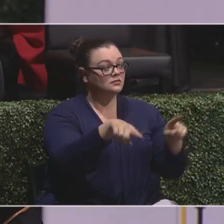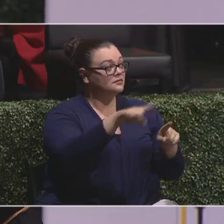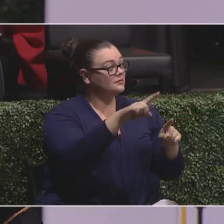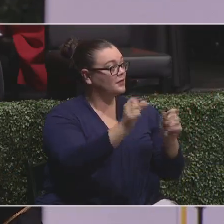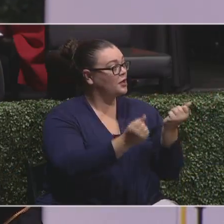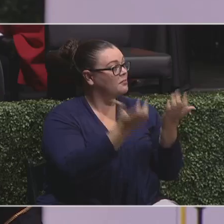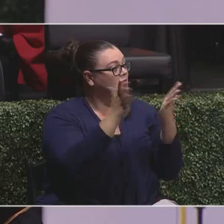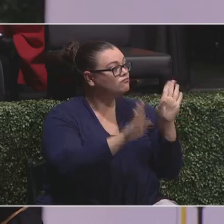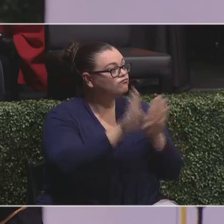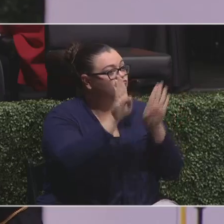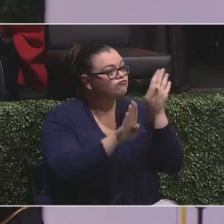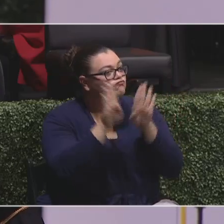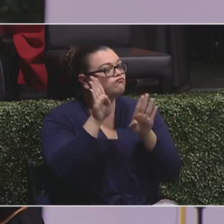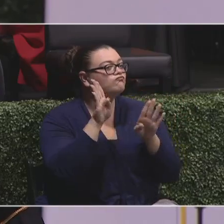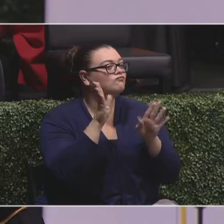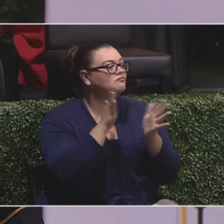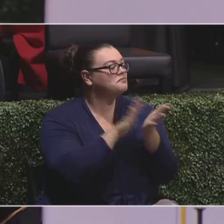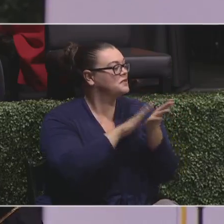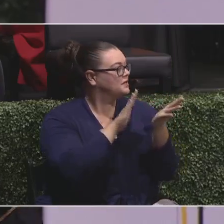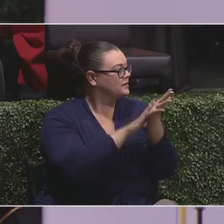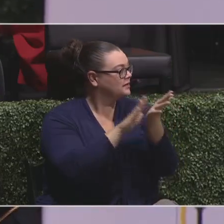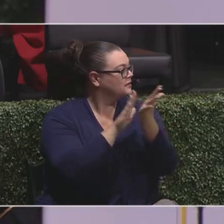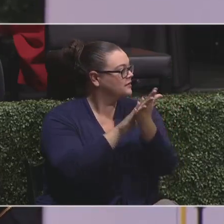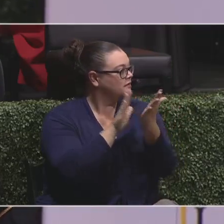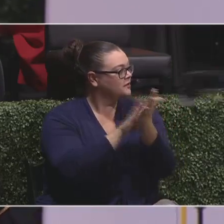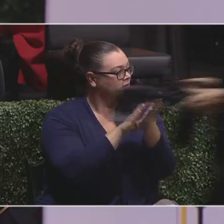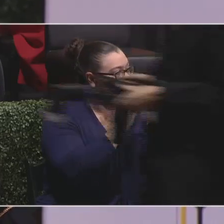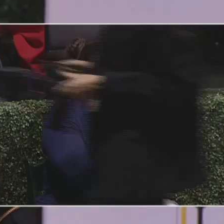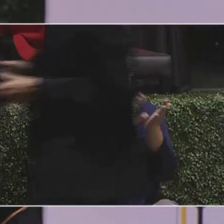CONGRATULATIONS CLASS OF 2018. HOW MANY OF THE UNDERGRADUATES HERE TODAY ARE THE FIRST IN YOUR FAMILY TO BE